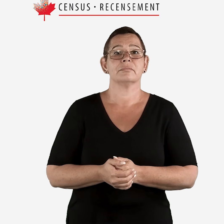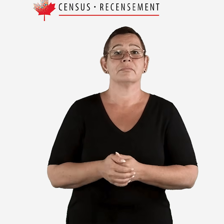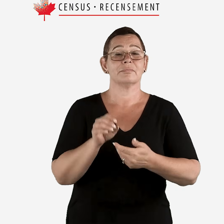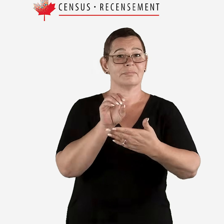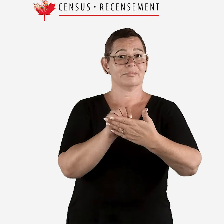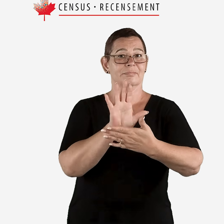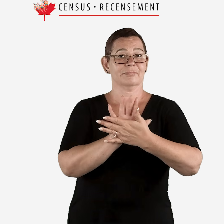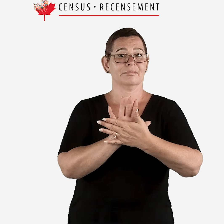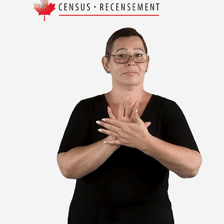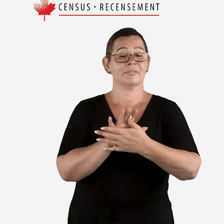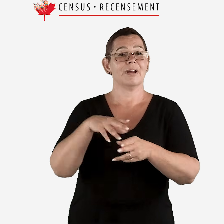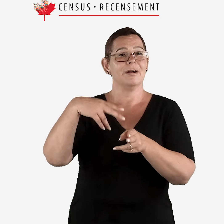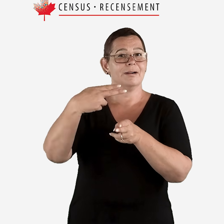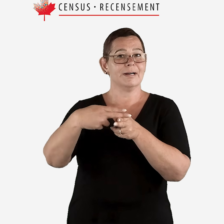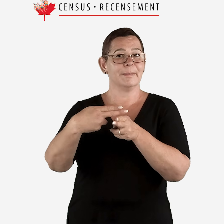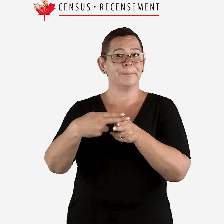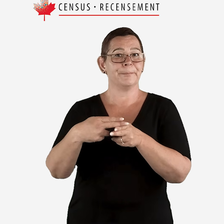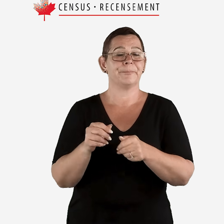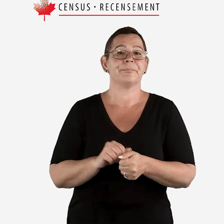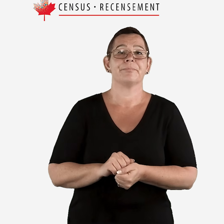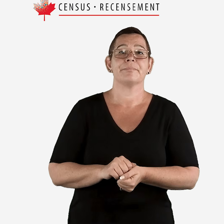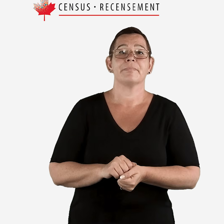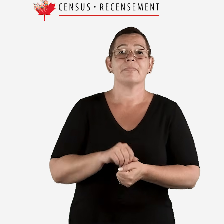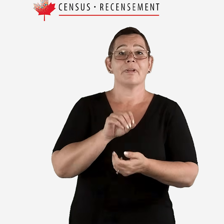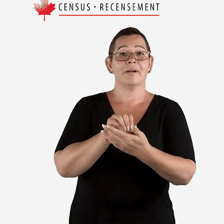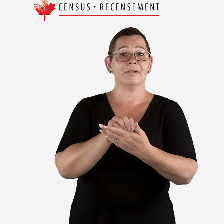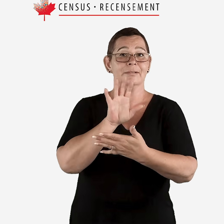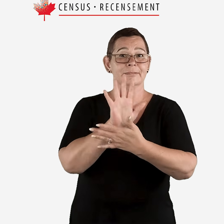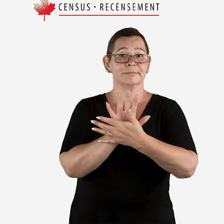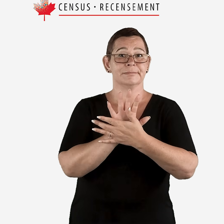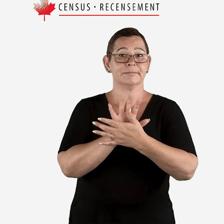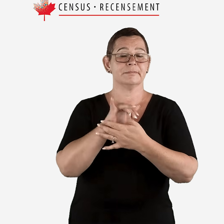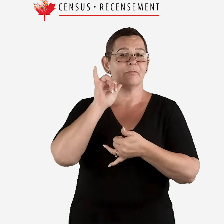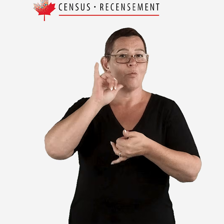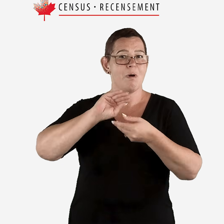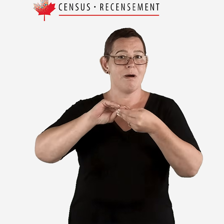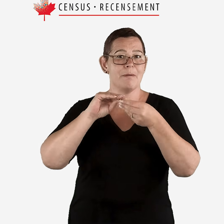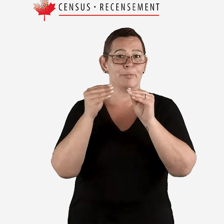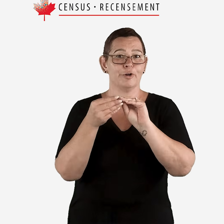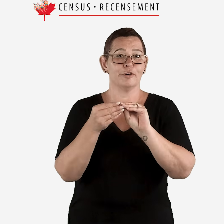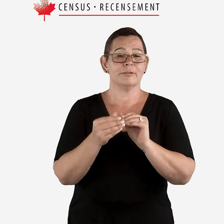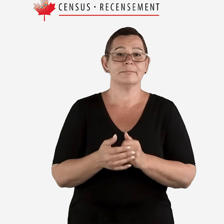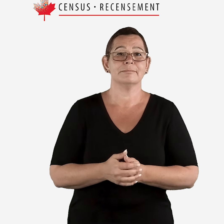Write-in field: Name Write-in field: Telephone number